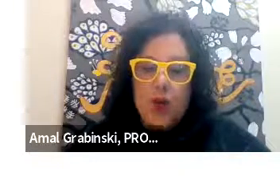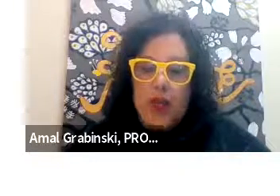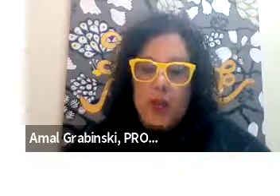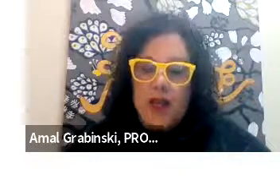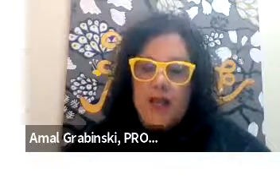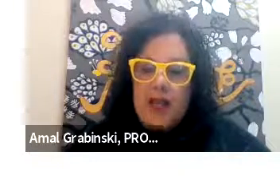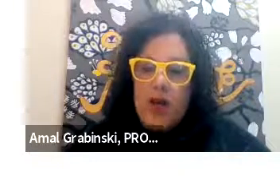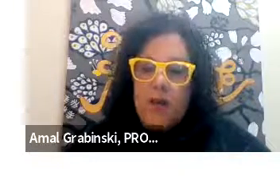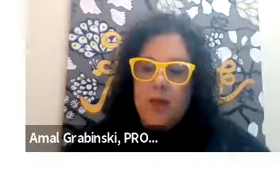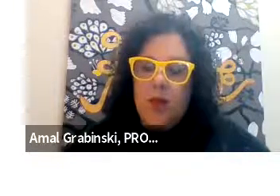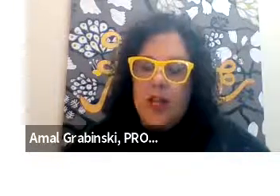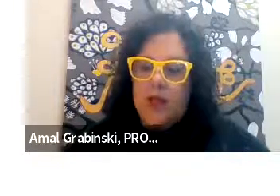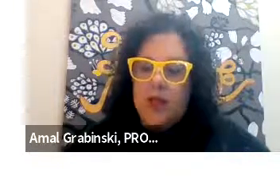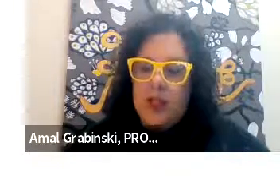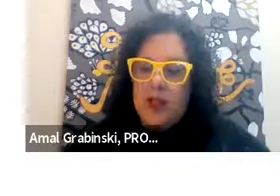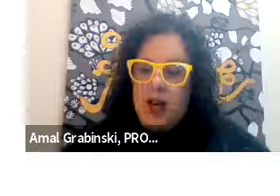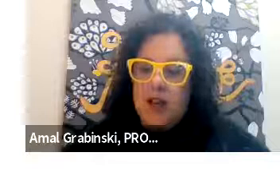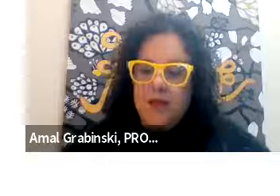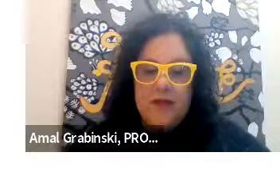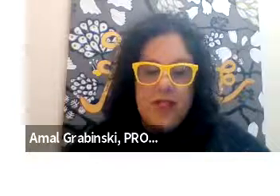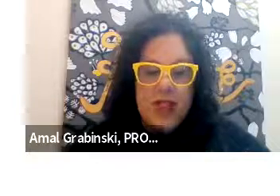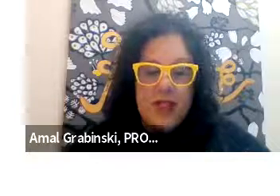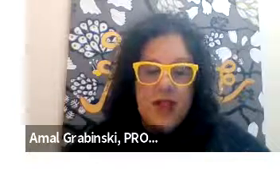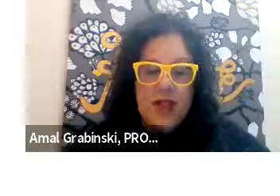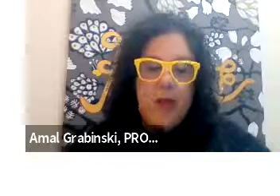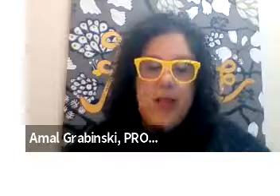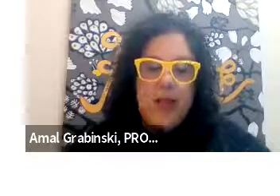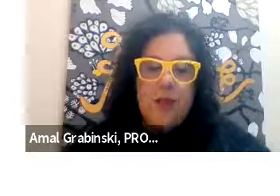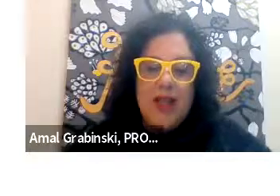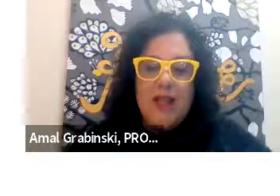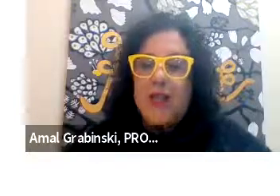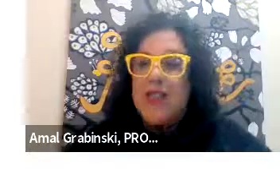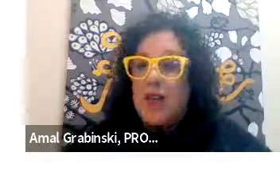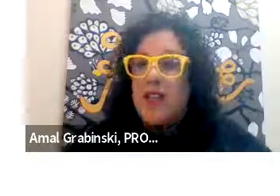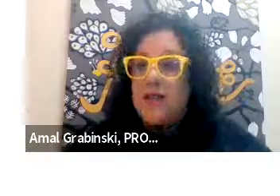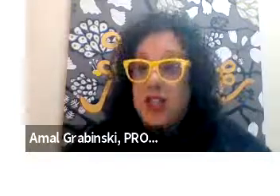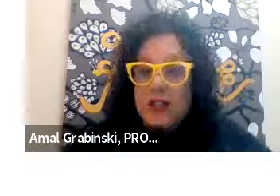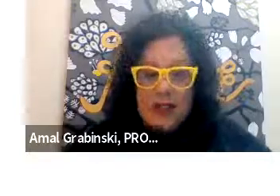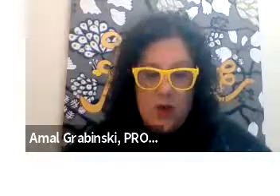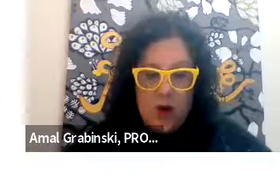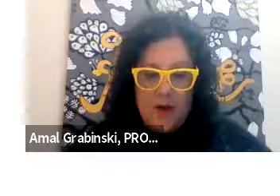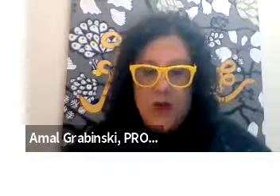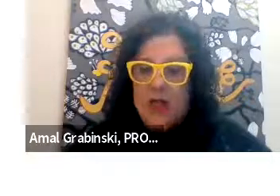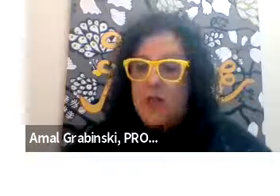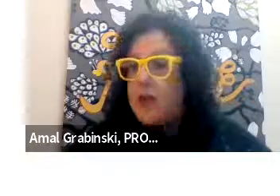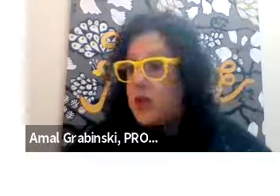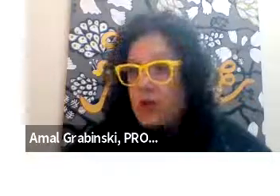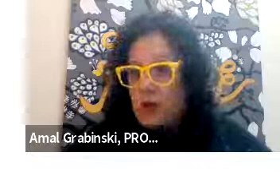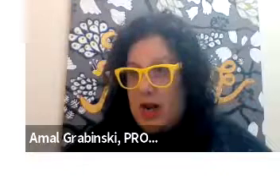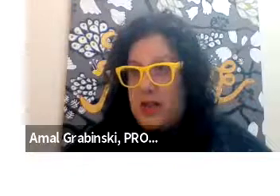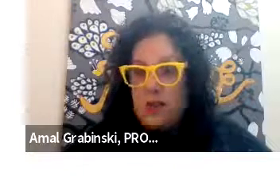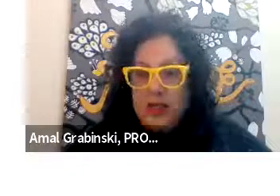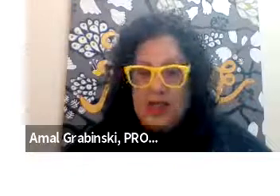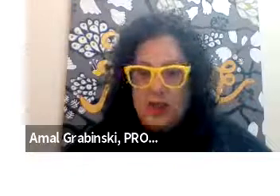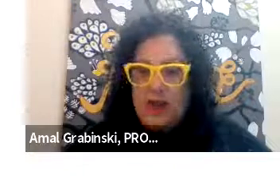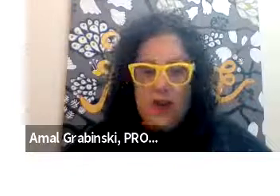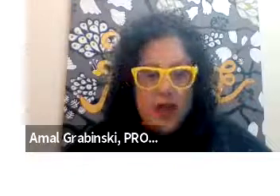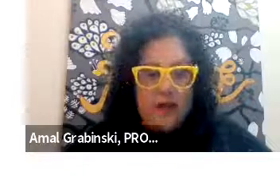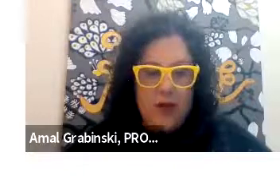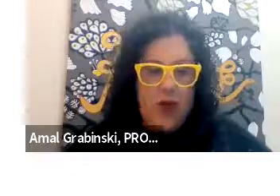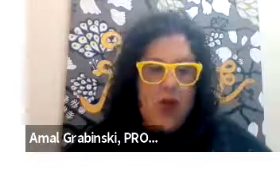Amal Grabinski, PROVAIL (she/her): In 2020 the statewide minimum wage was $13 and 50 cents, but the income needed to be self sufficient statewide to be able to afford rent or a place to live or to buy food.